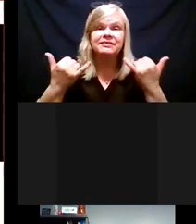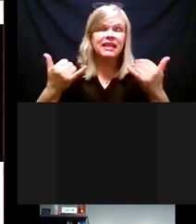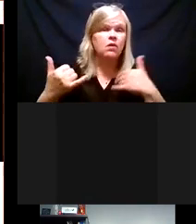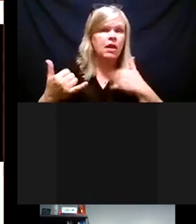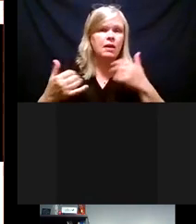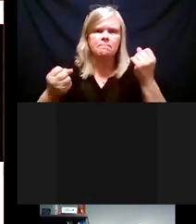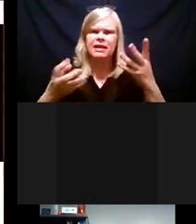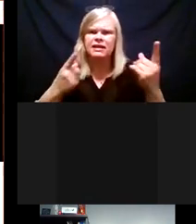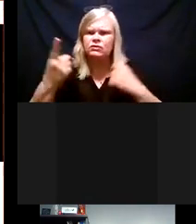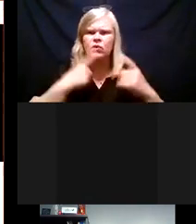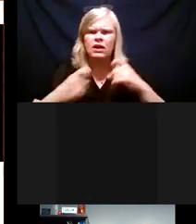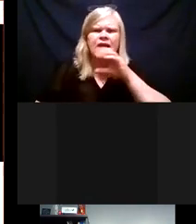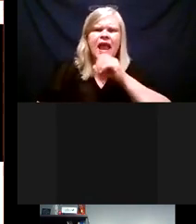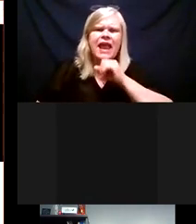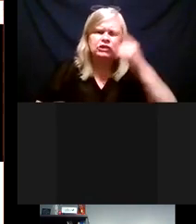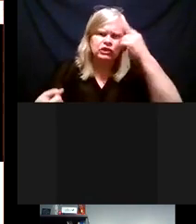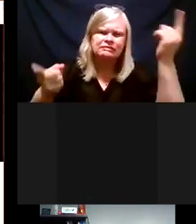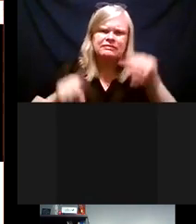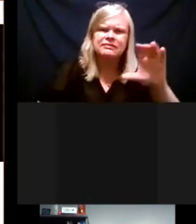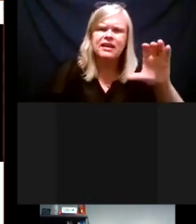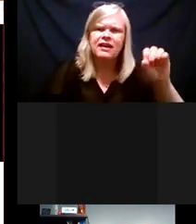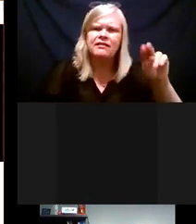ABOUT AGE EVER CONSENT. THIS IS THE TIME WE GET TO THE